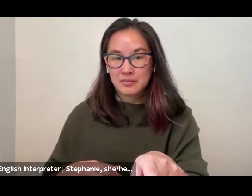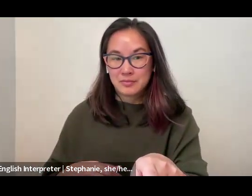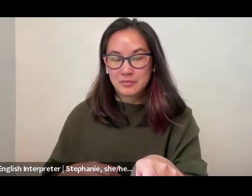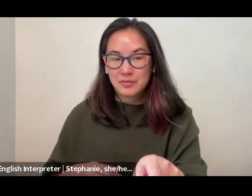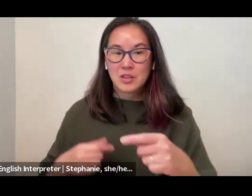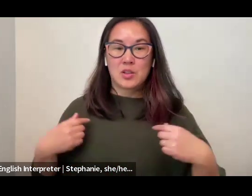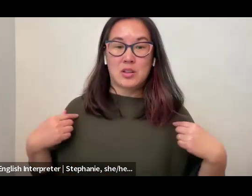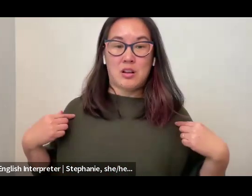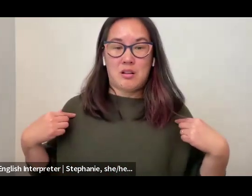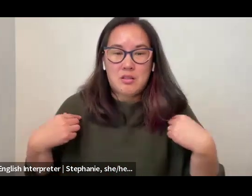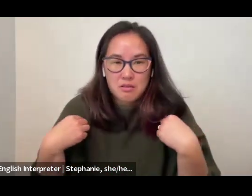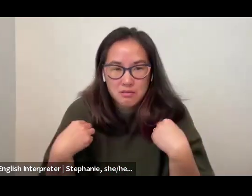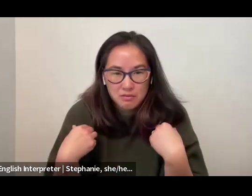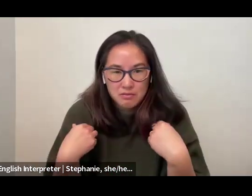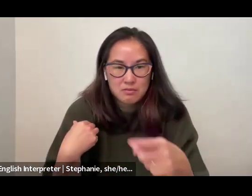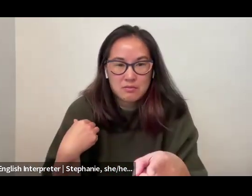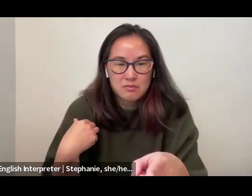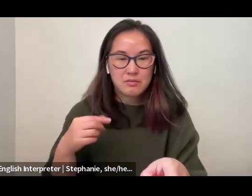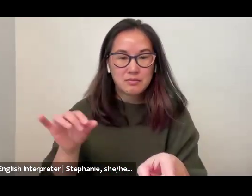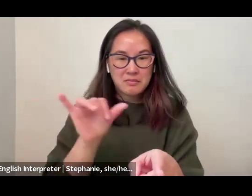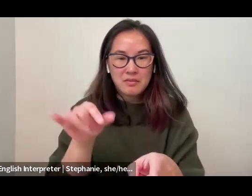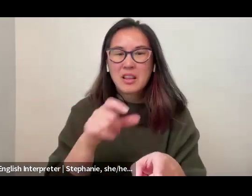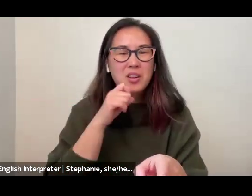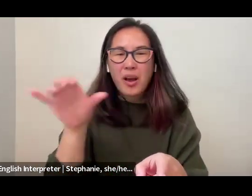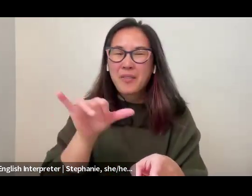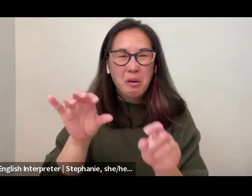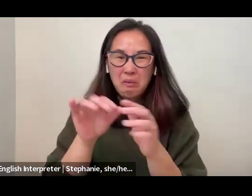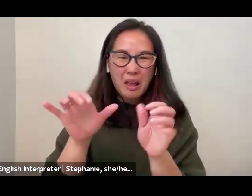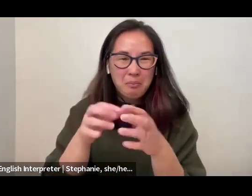And you do not have to move as much as I do. Whatever you get is great.